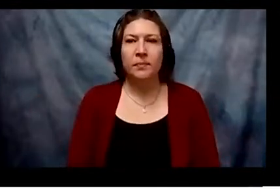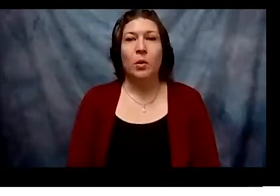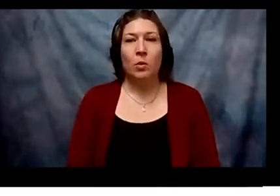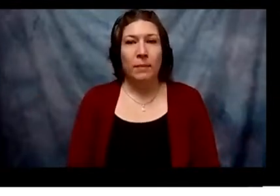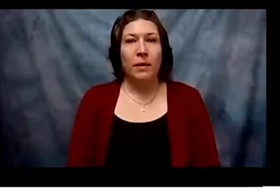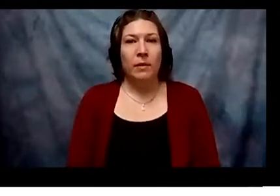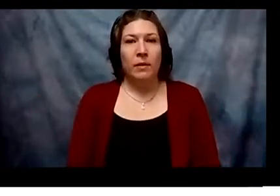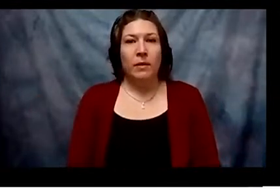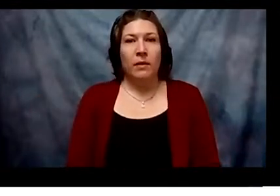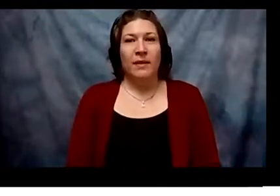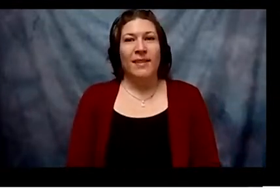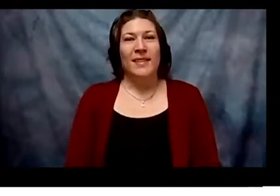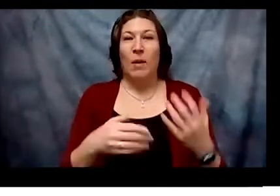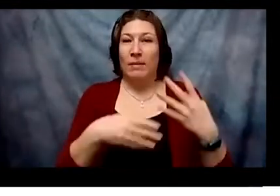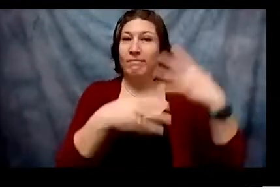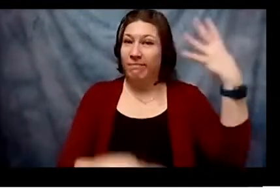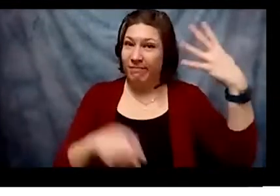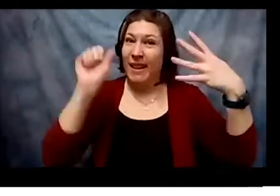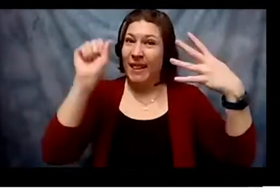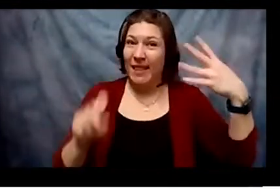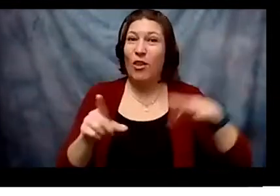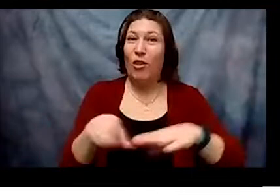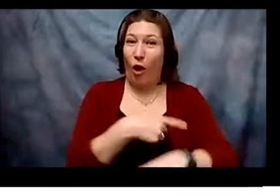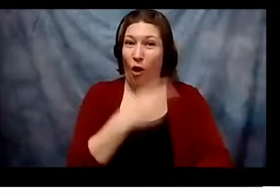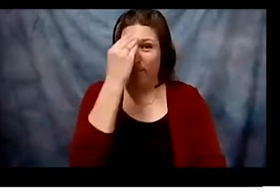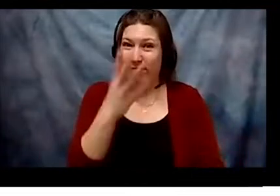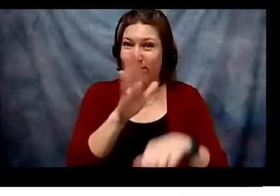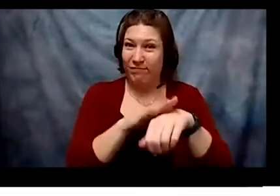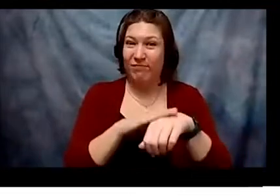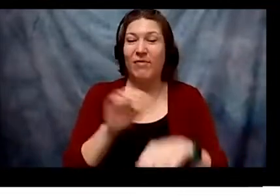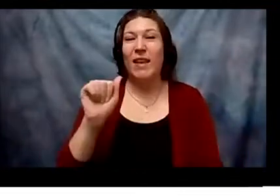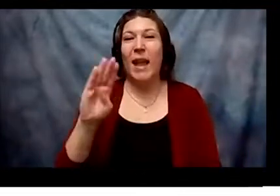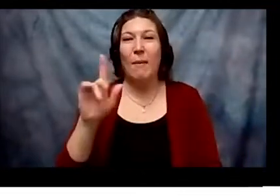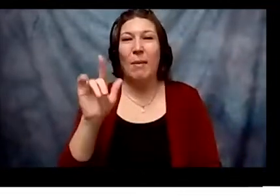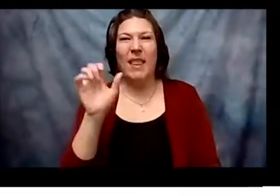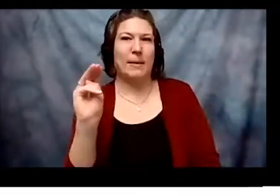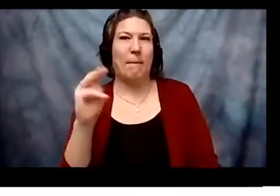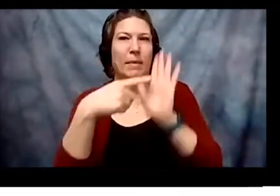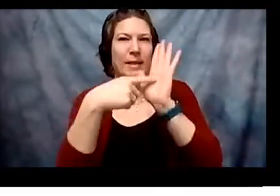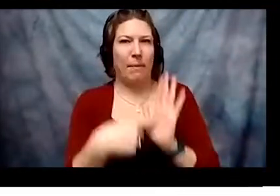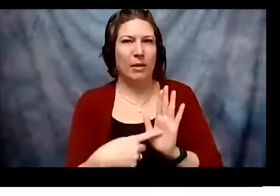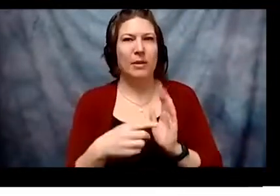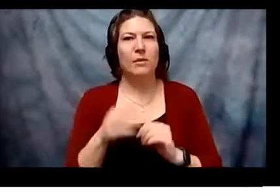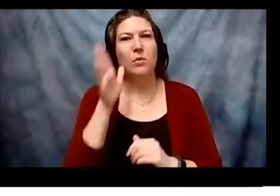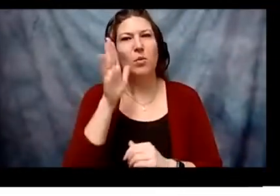It's a long list of ableist examples that'll take about five minutes.